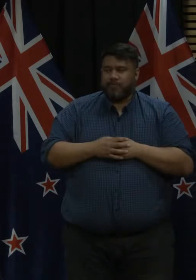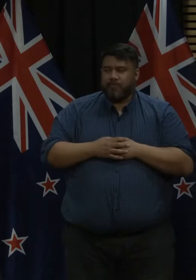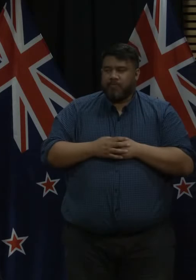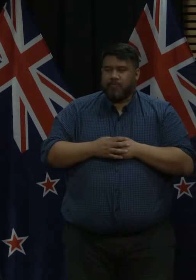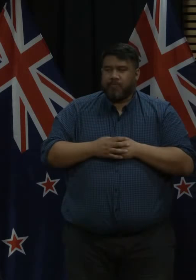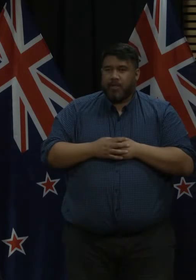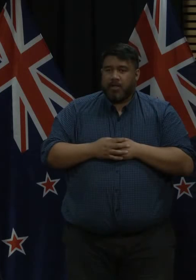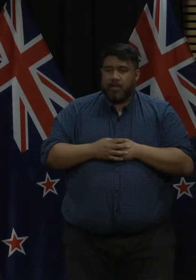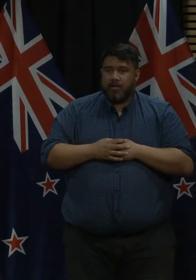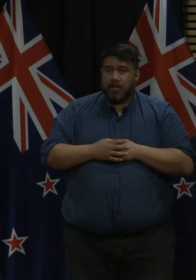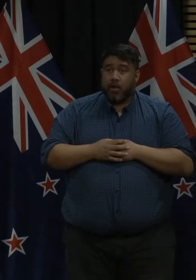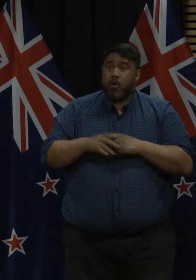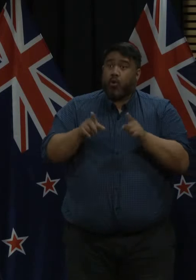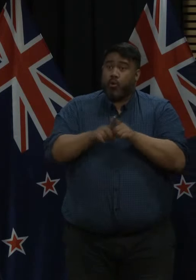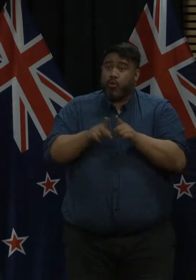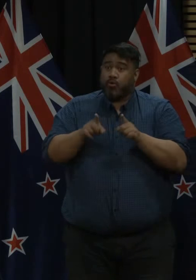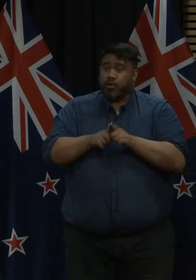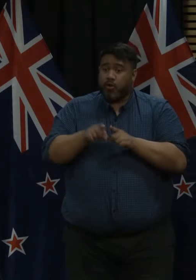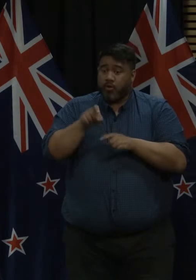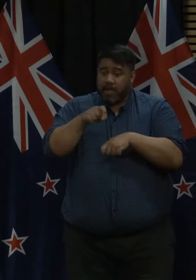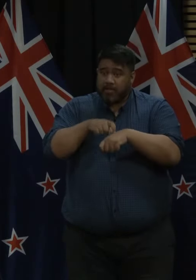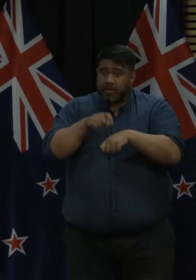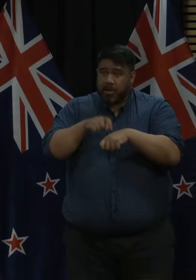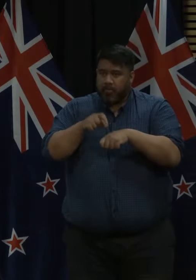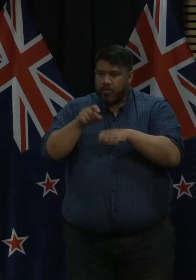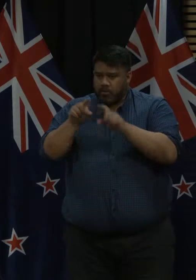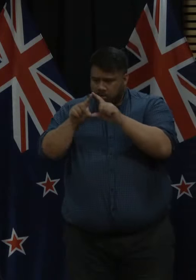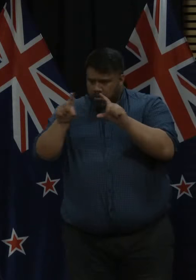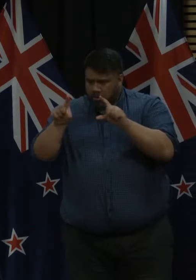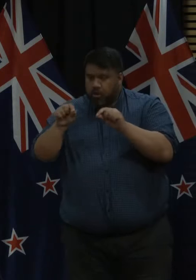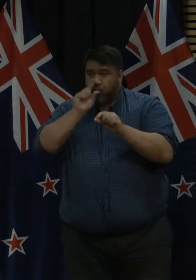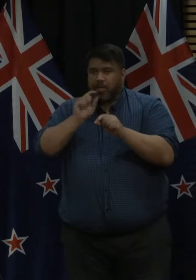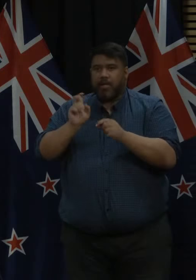vaccination was used, in New